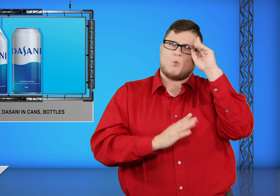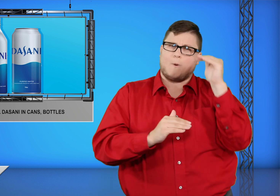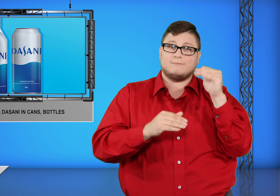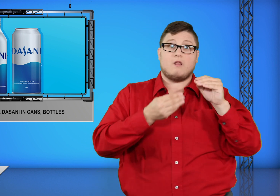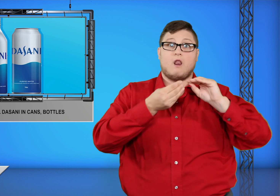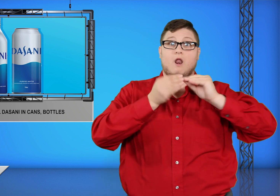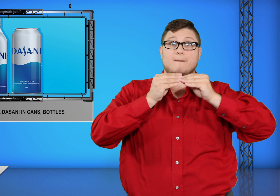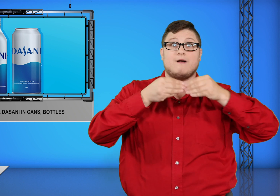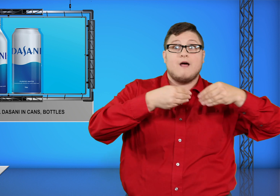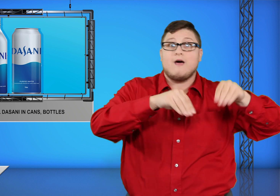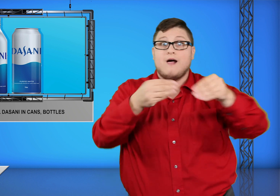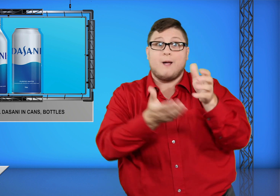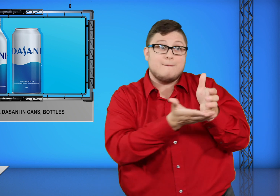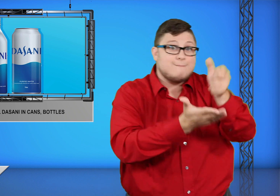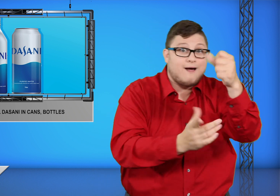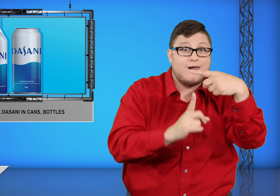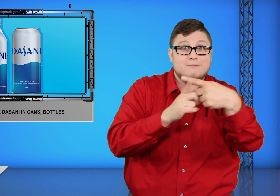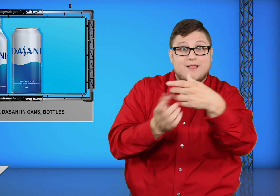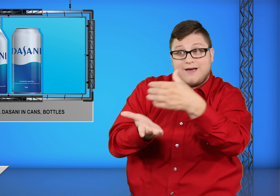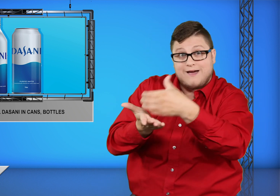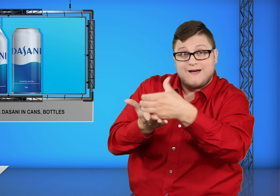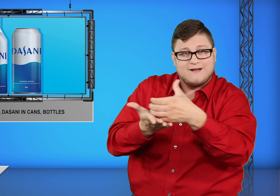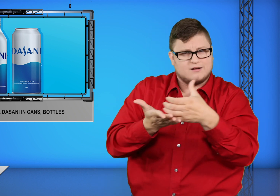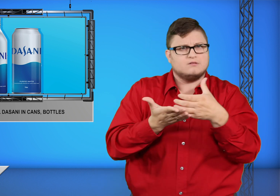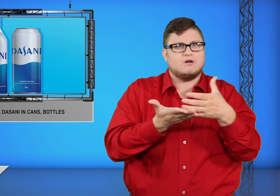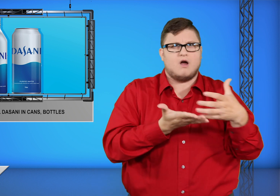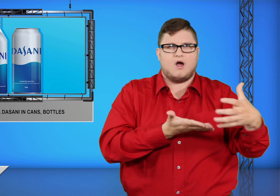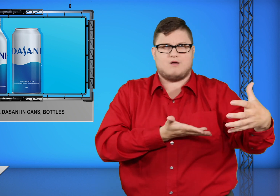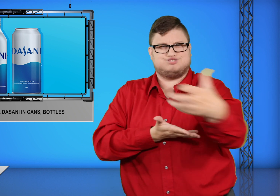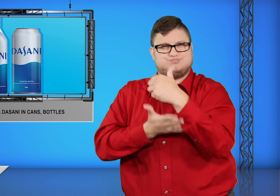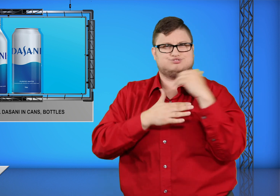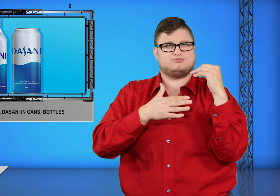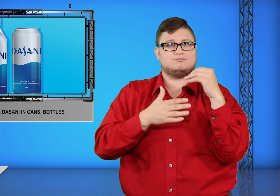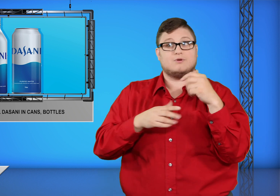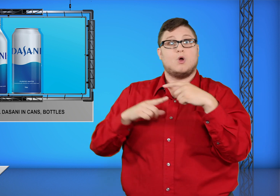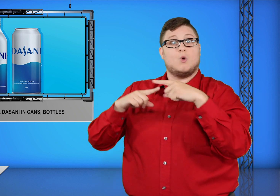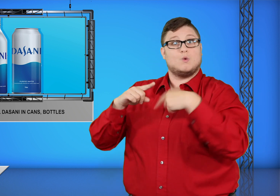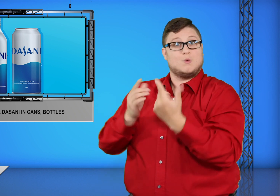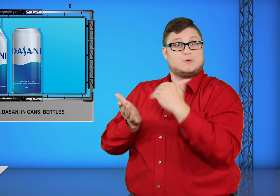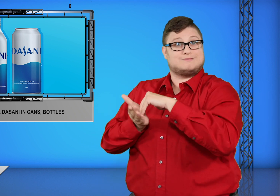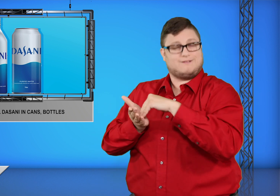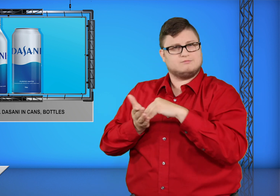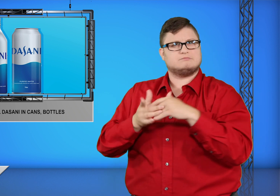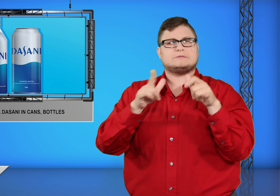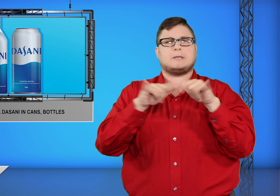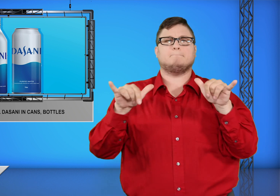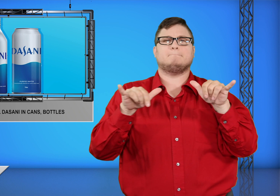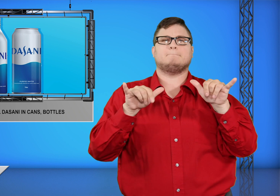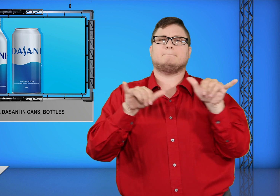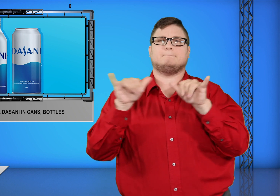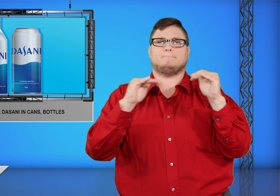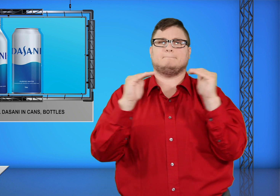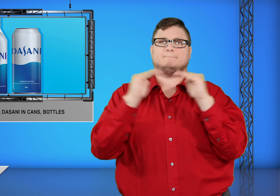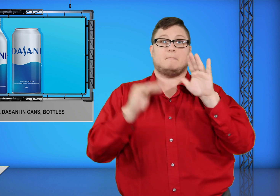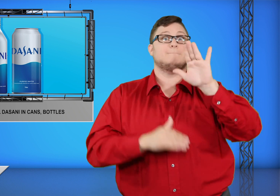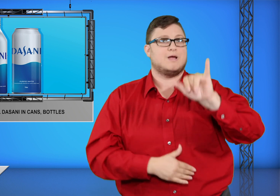The company hopes to collect and recycle the equivalent of every bottle or can it sells